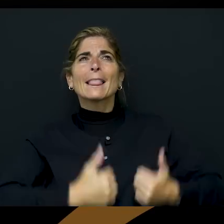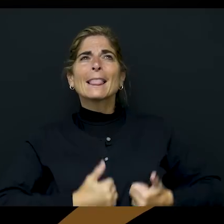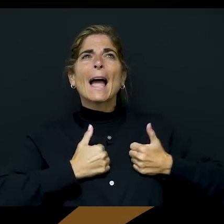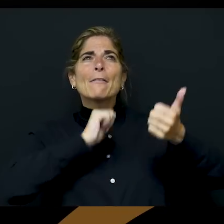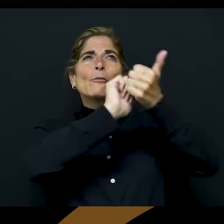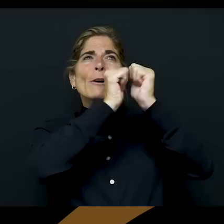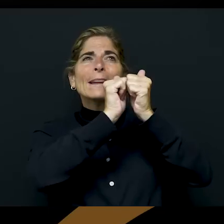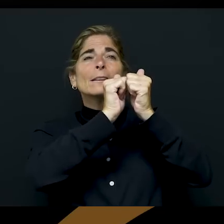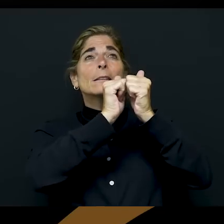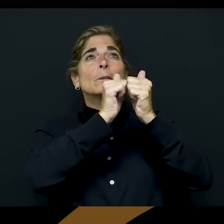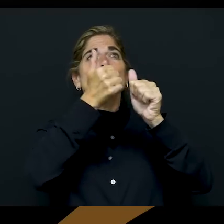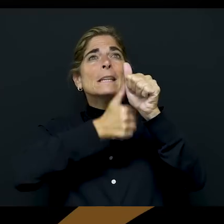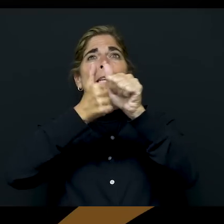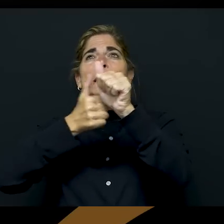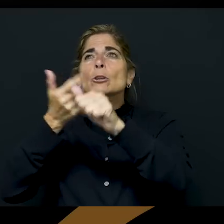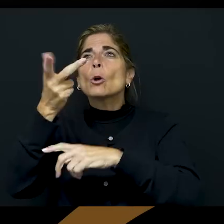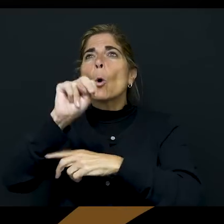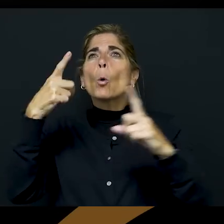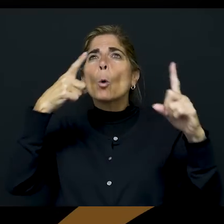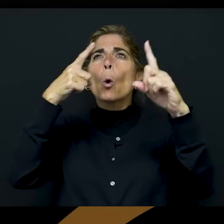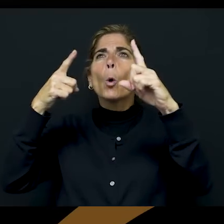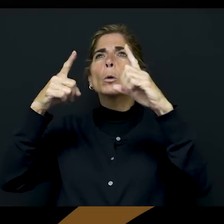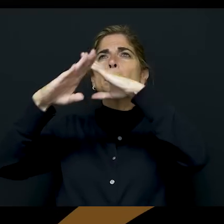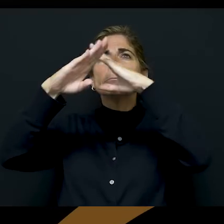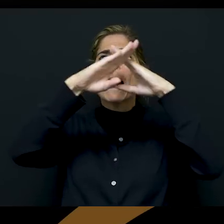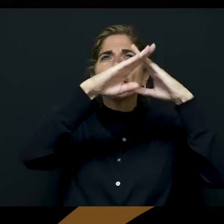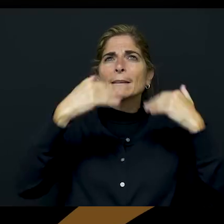We've got our own goals and we will face our own barriers along the way.